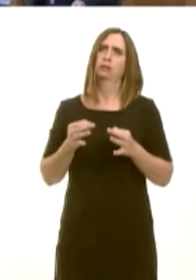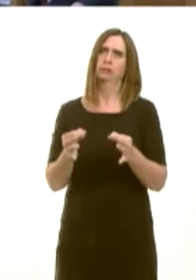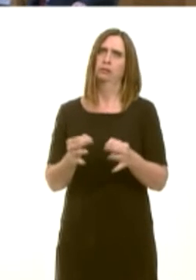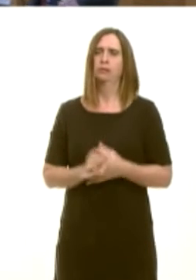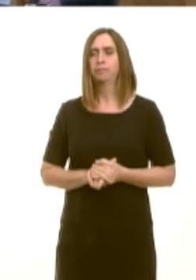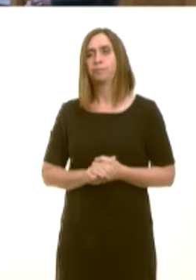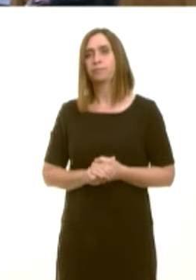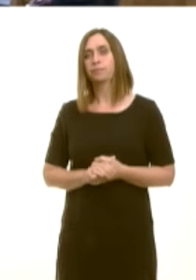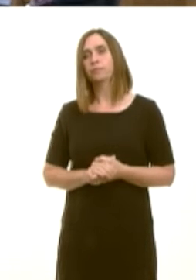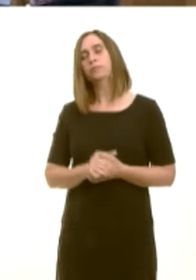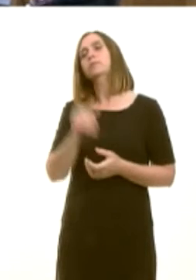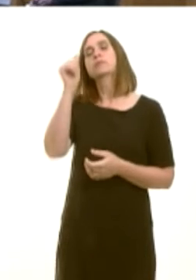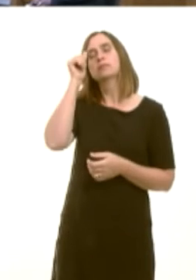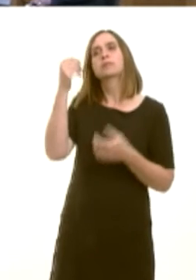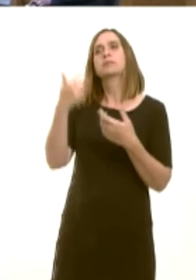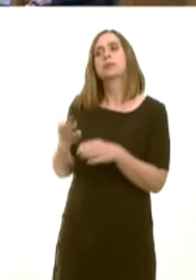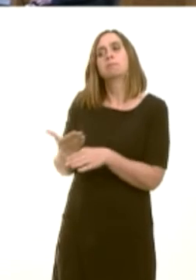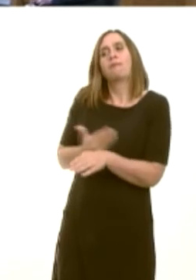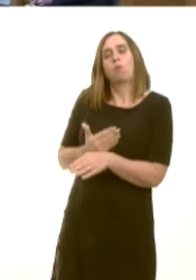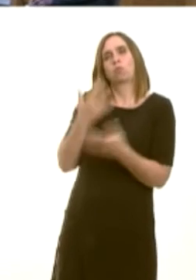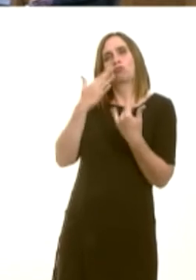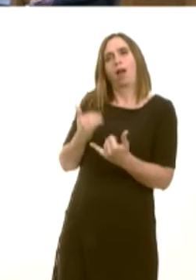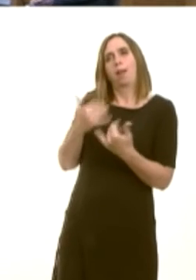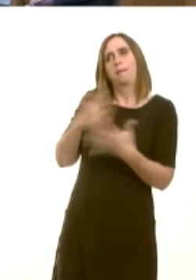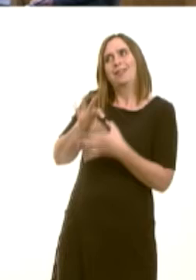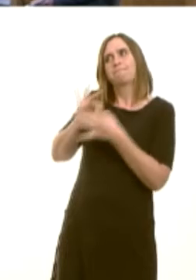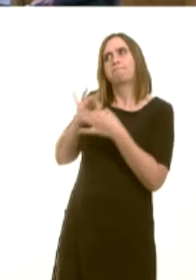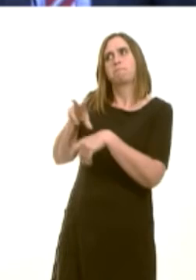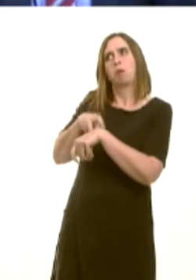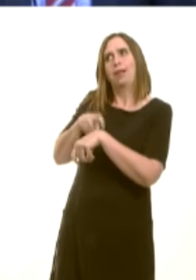prior to the trial with the police, to seek their views on the trial closure. The ambulance